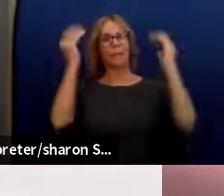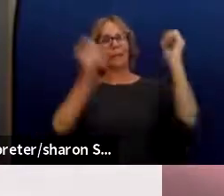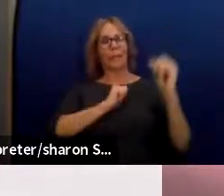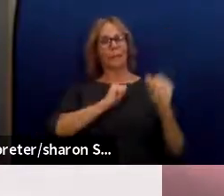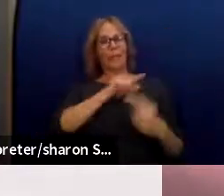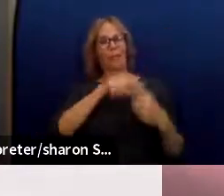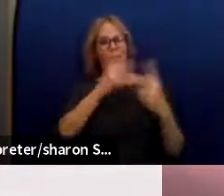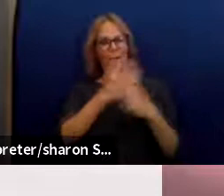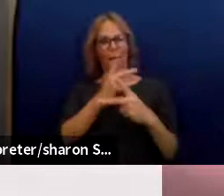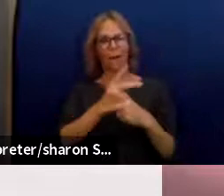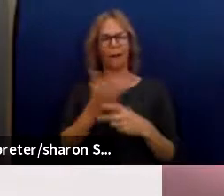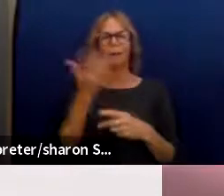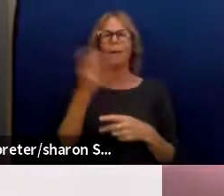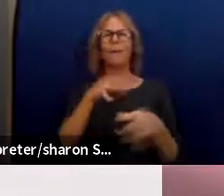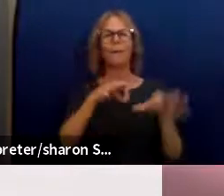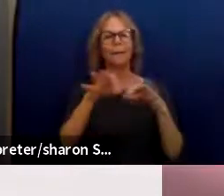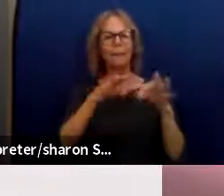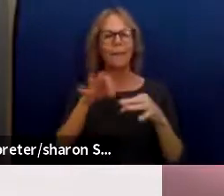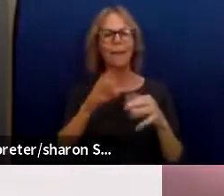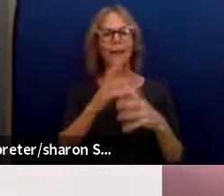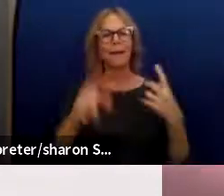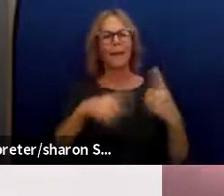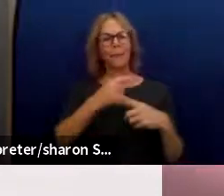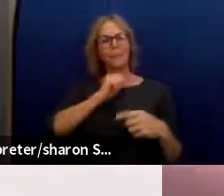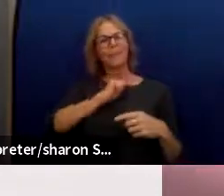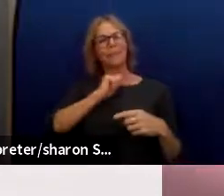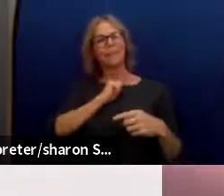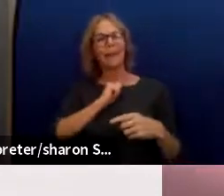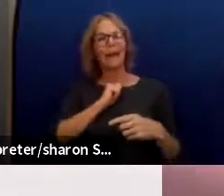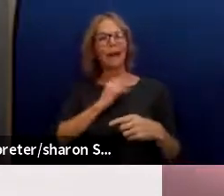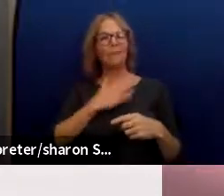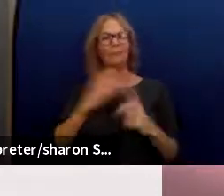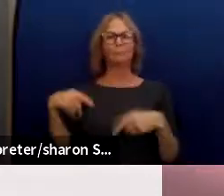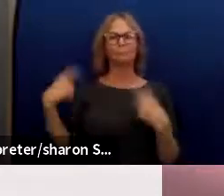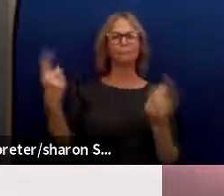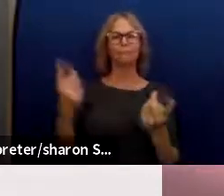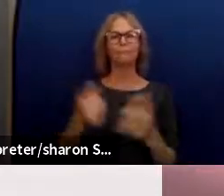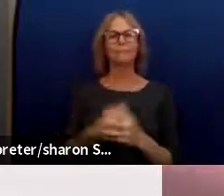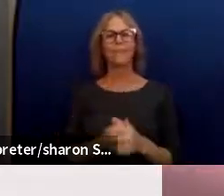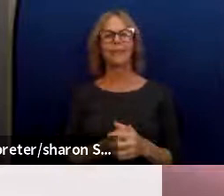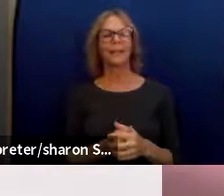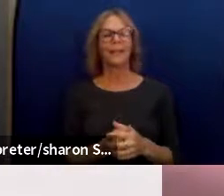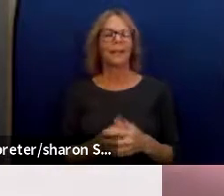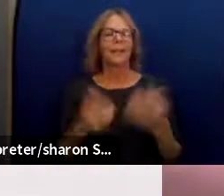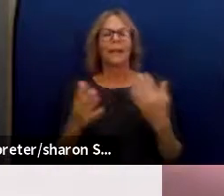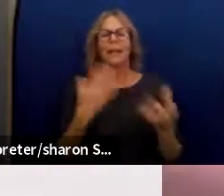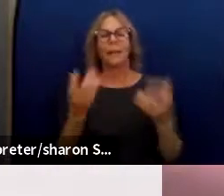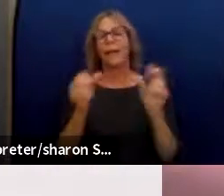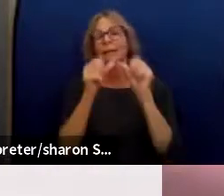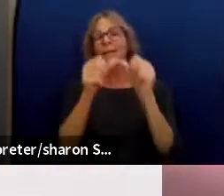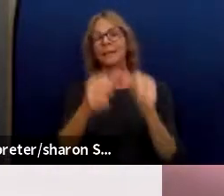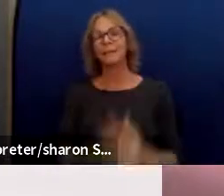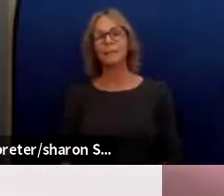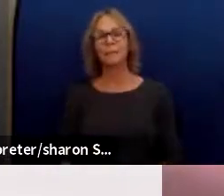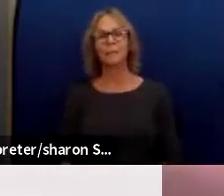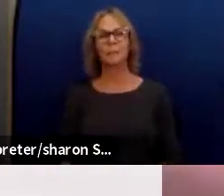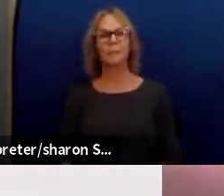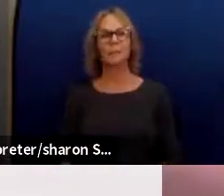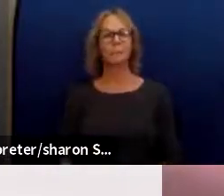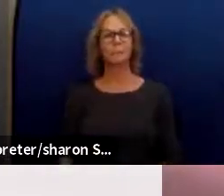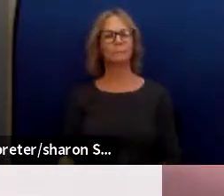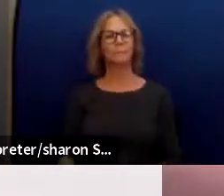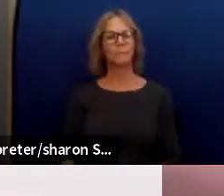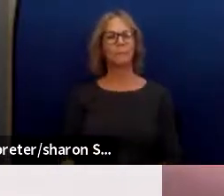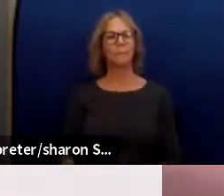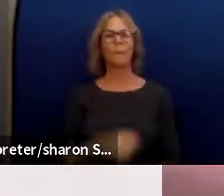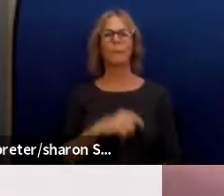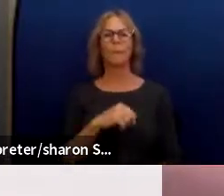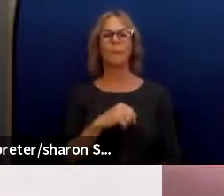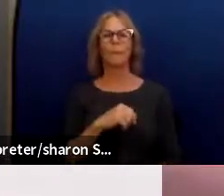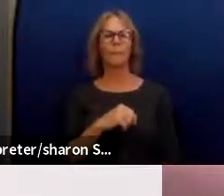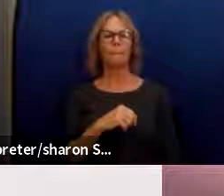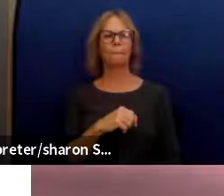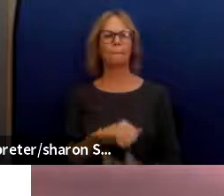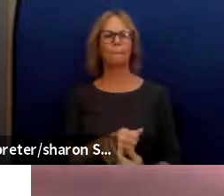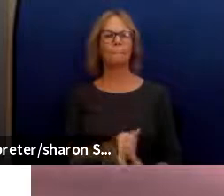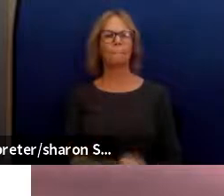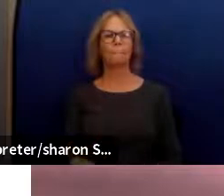explained a lot about my, myself, and my whole history. So anyway, moving on. Keep in mind, when we are looking at all these, when